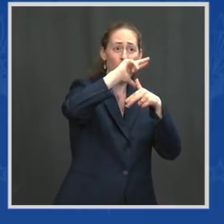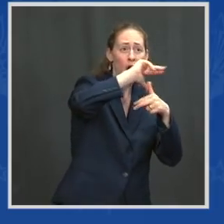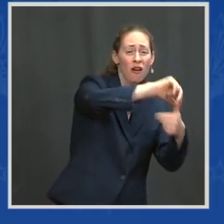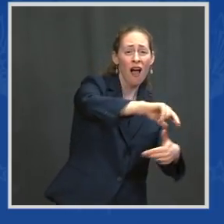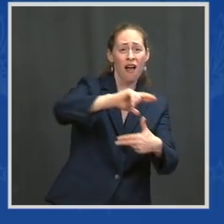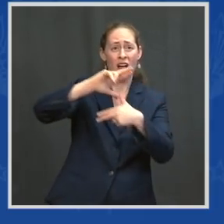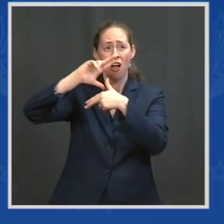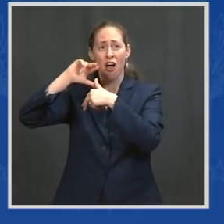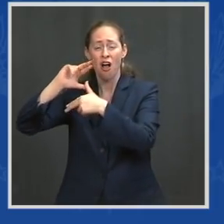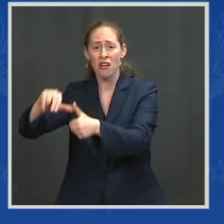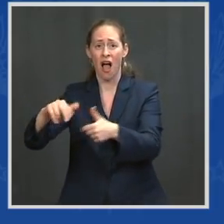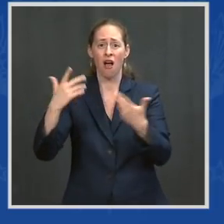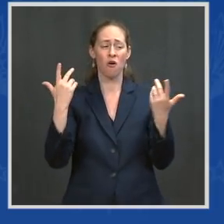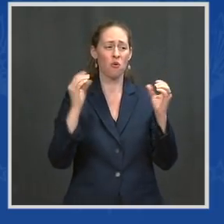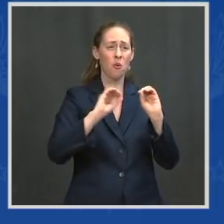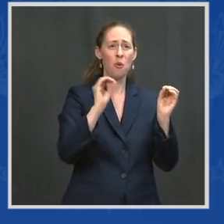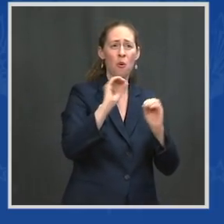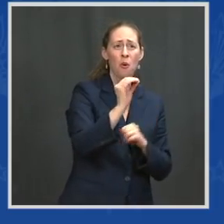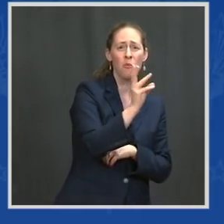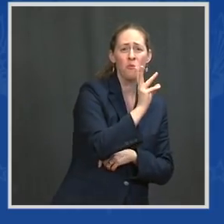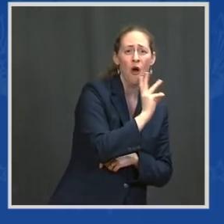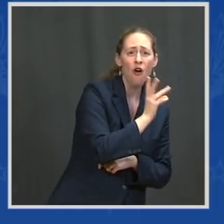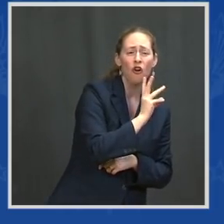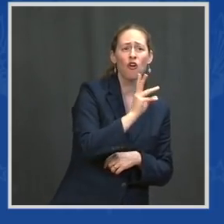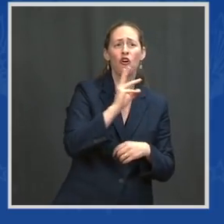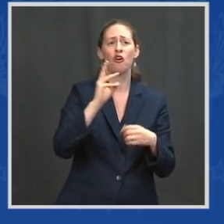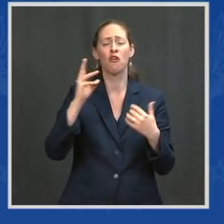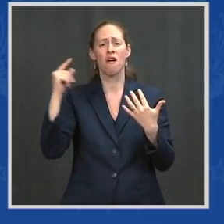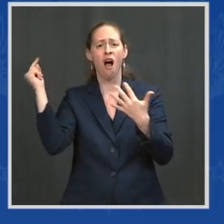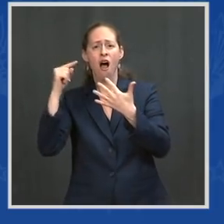and many began ripping out sheet rock for the second time,